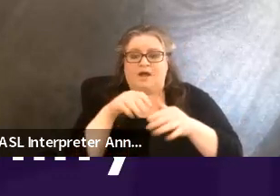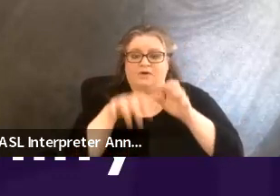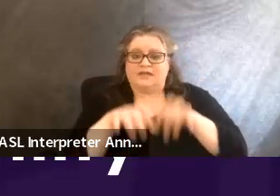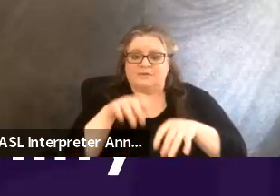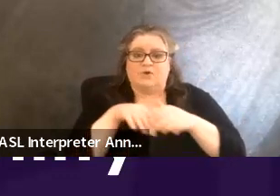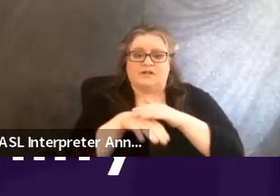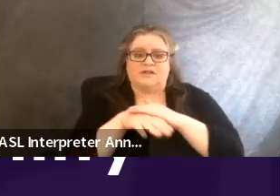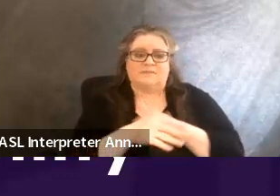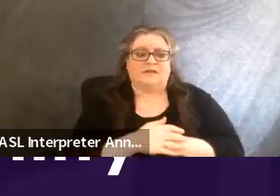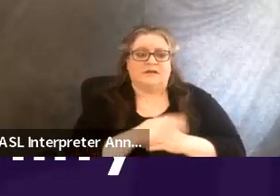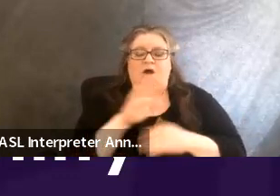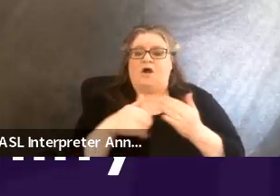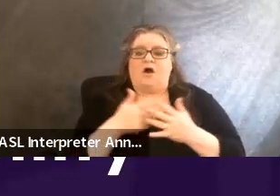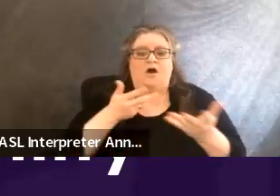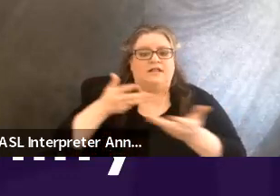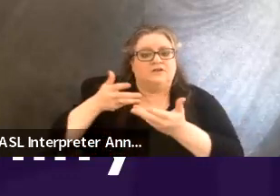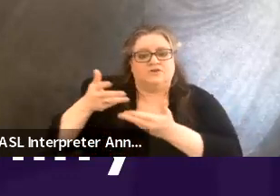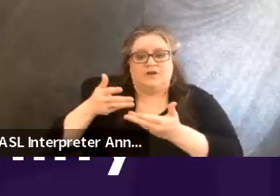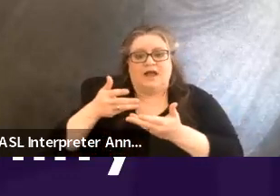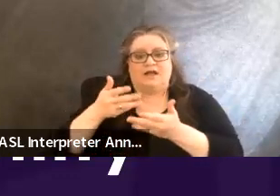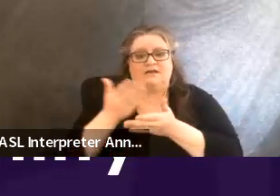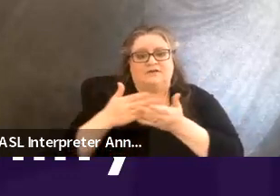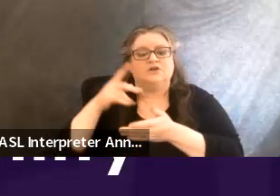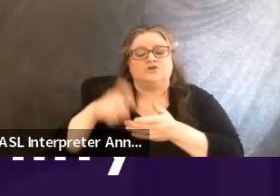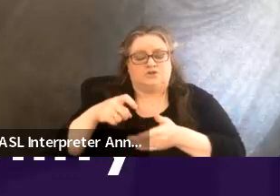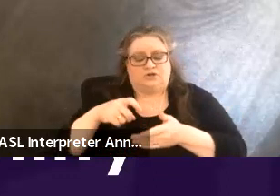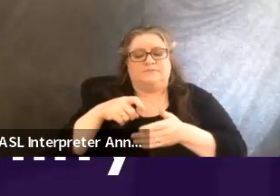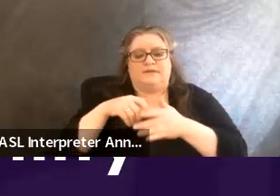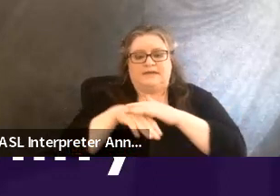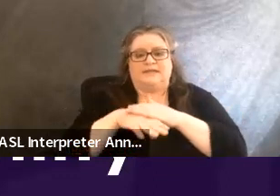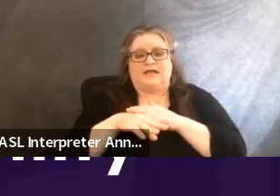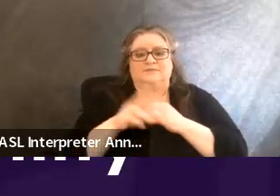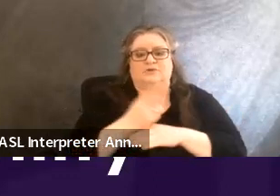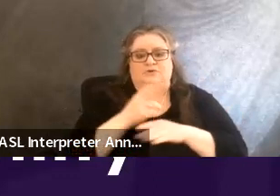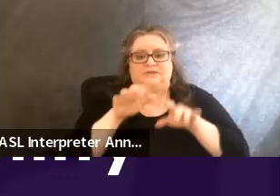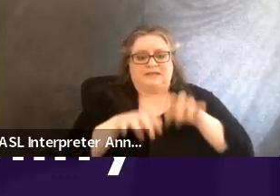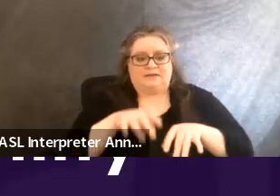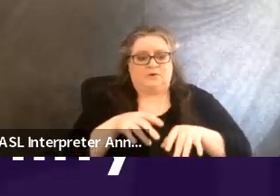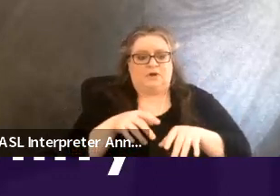is that all interactive elements should be accessible by keyboard by pressing the tab key,